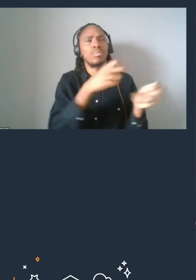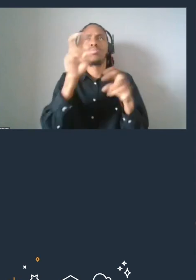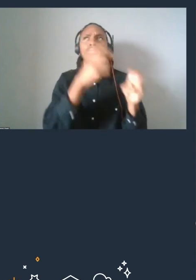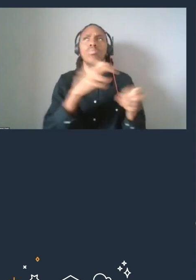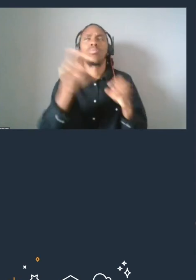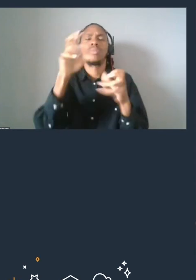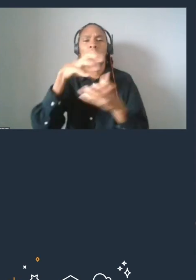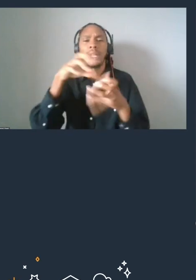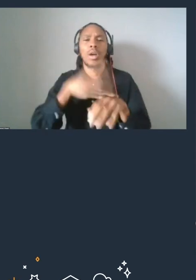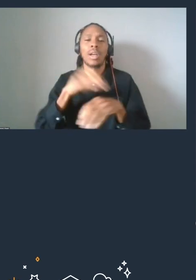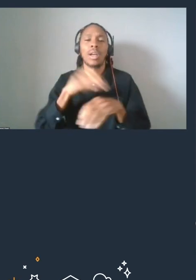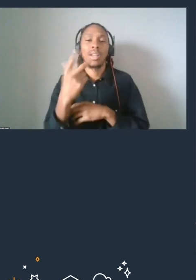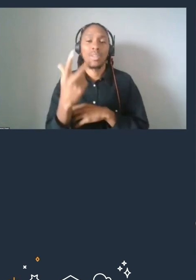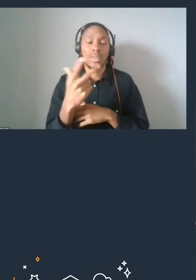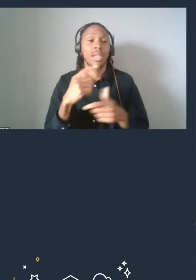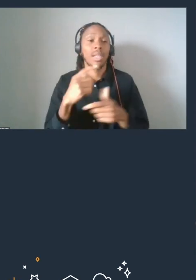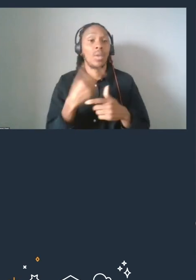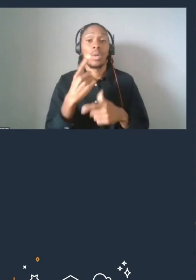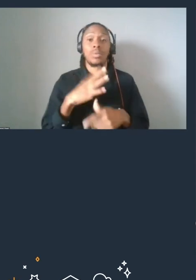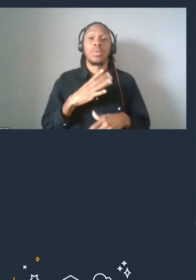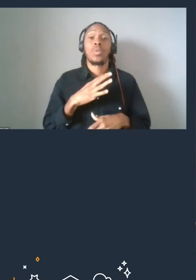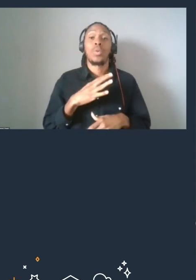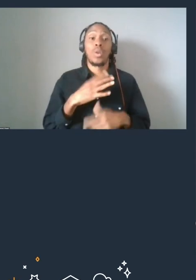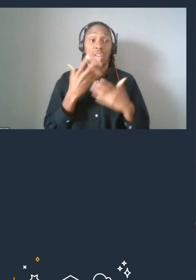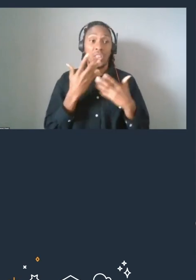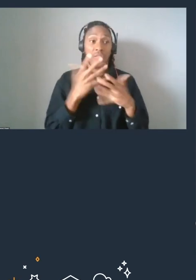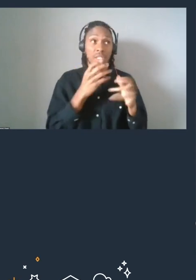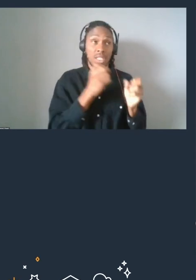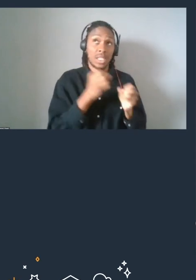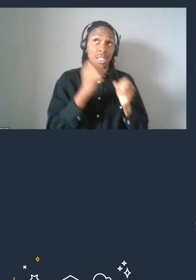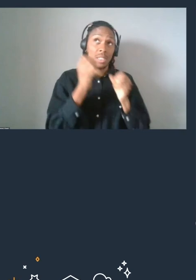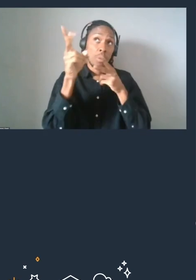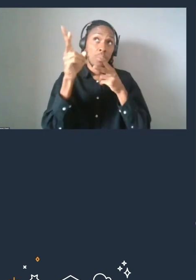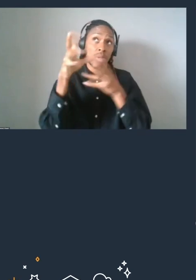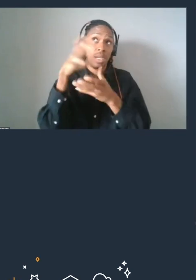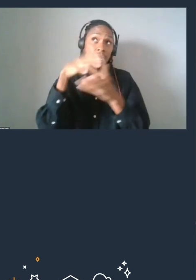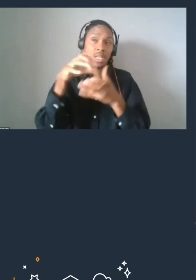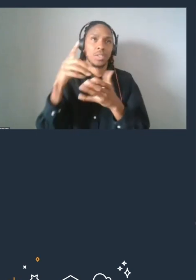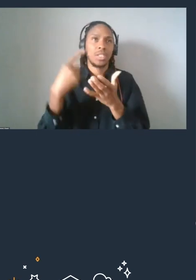And then, the great thing is, once that data is in S3, as you guys have been talking about all day long,